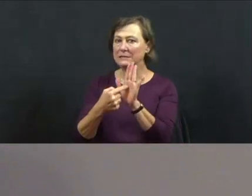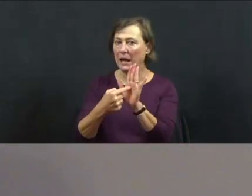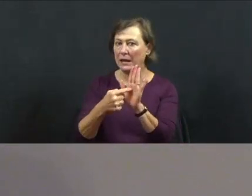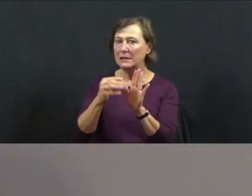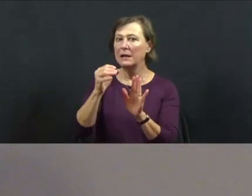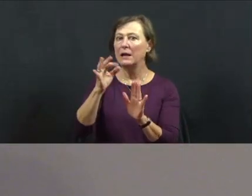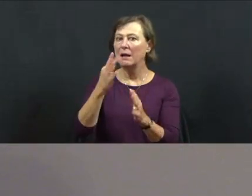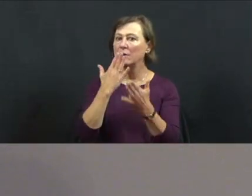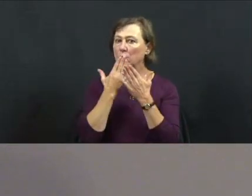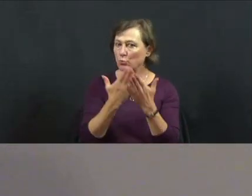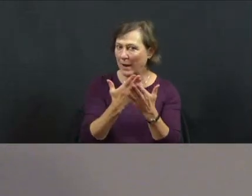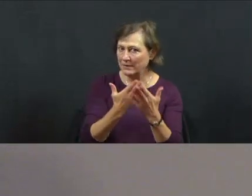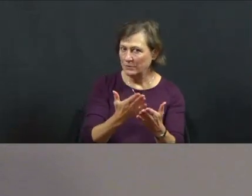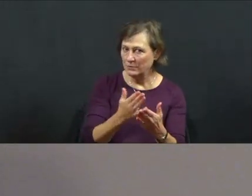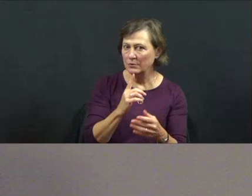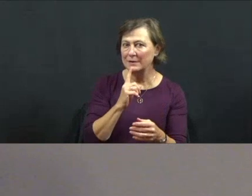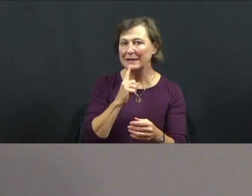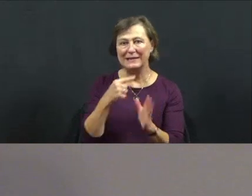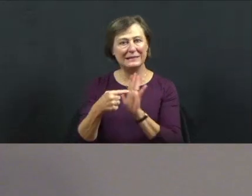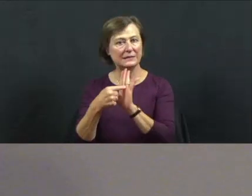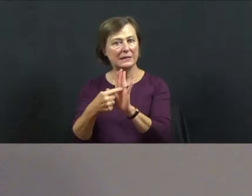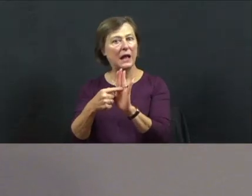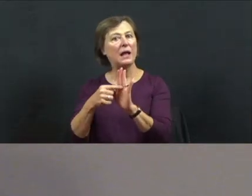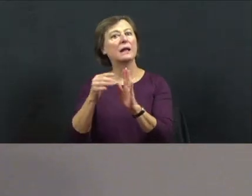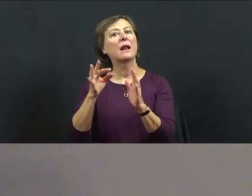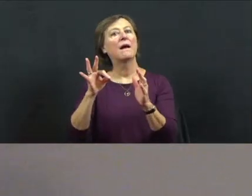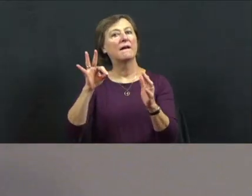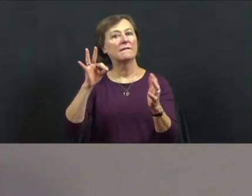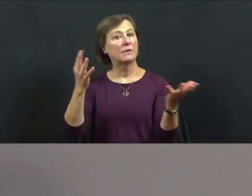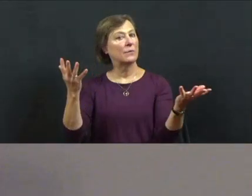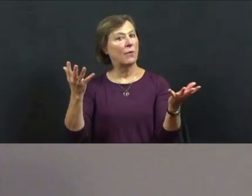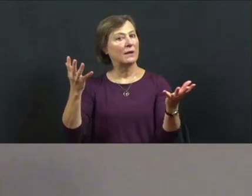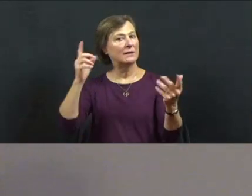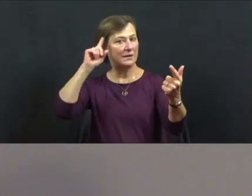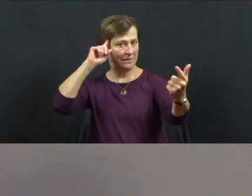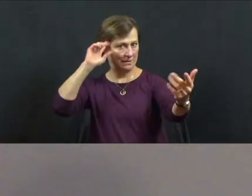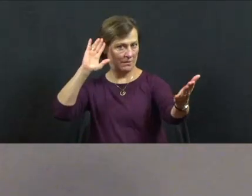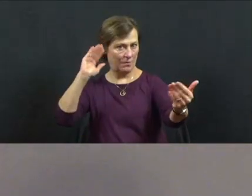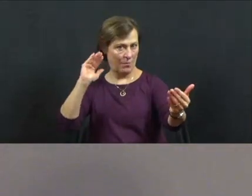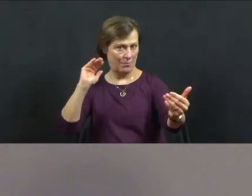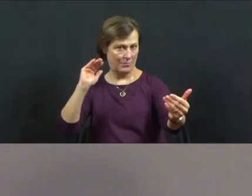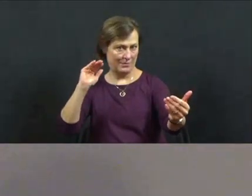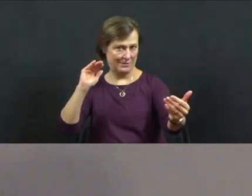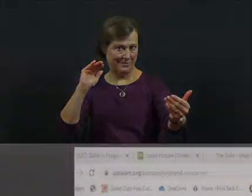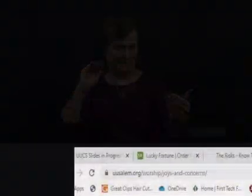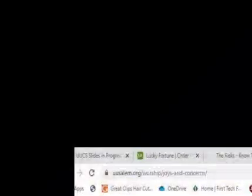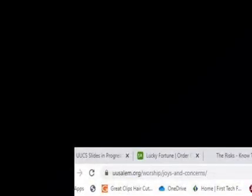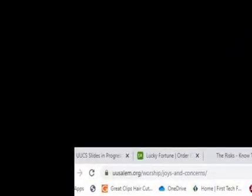is a sign of hope.